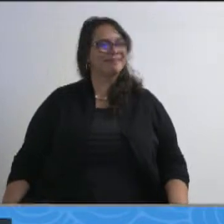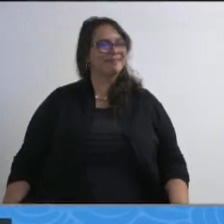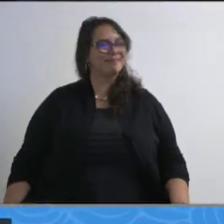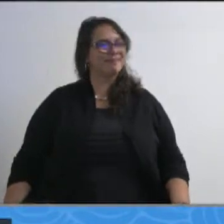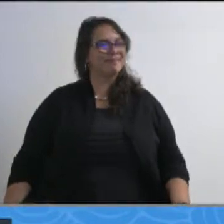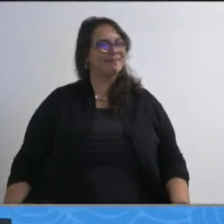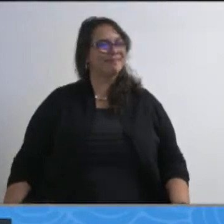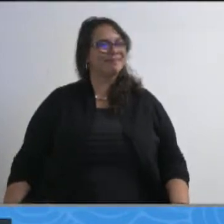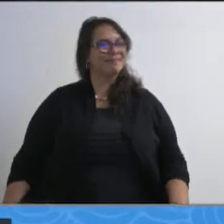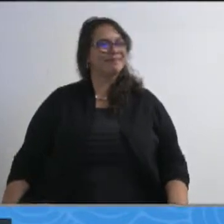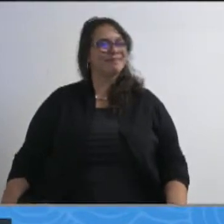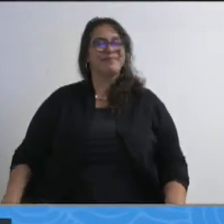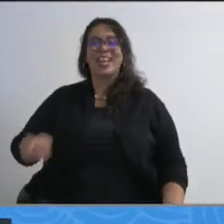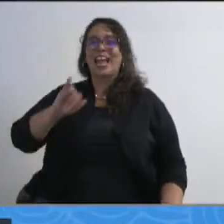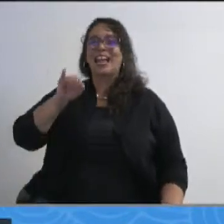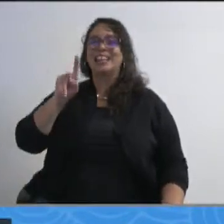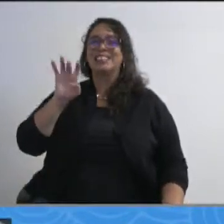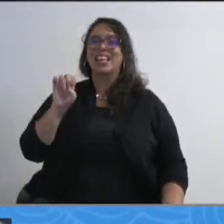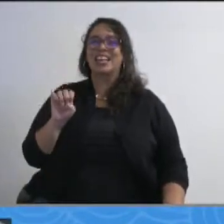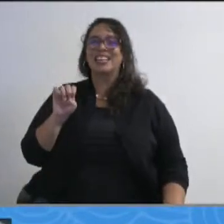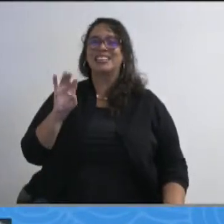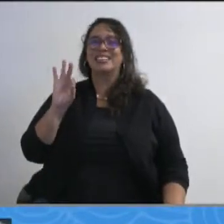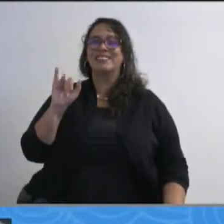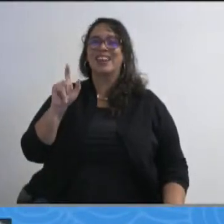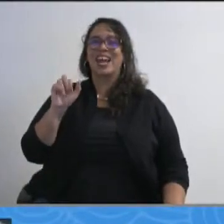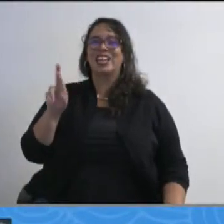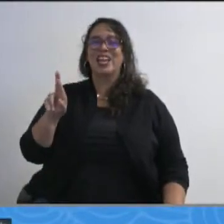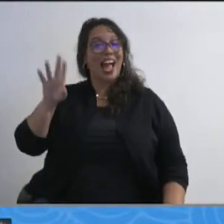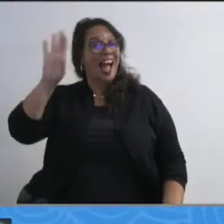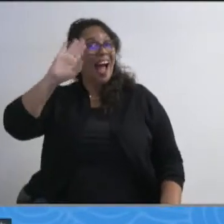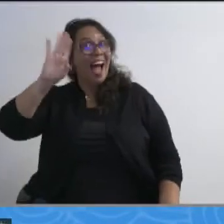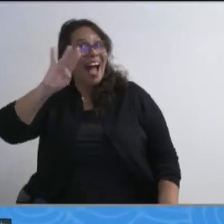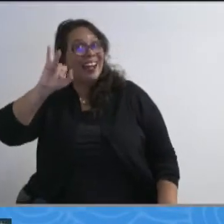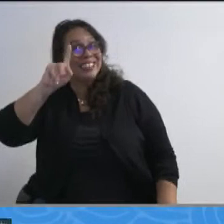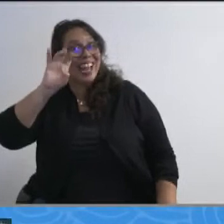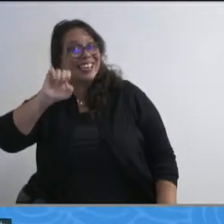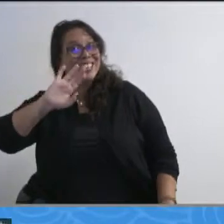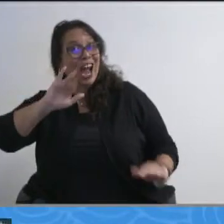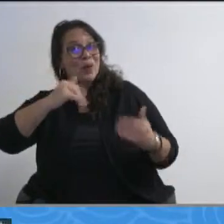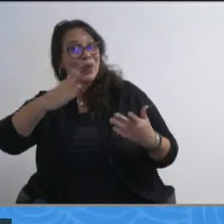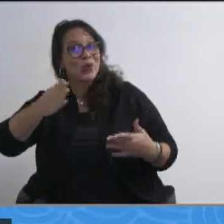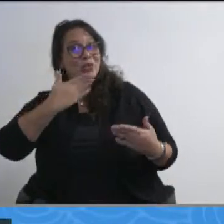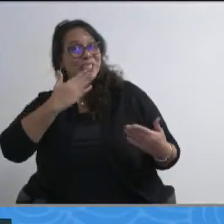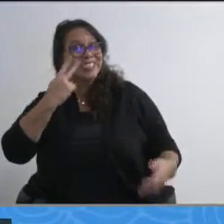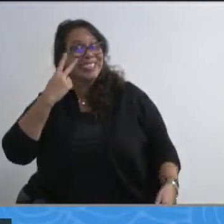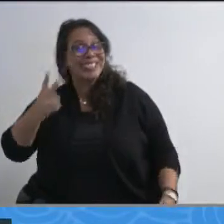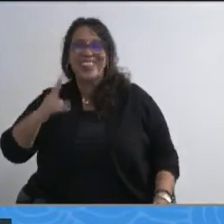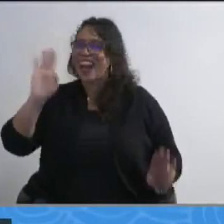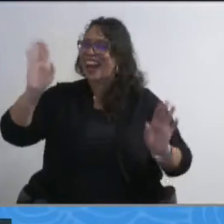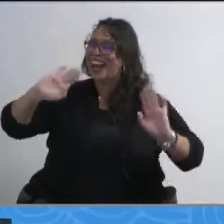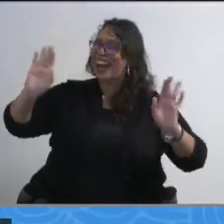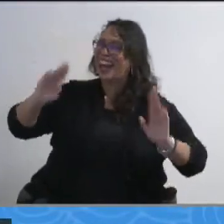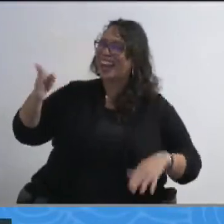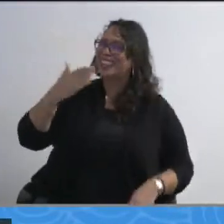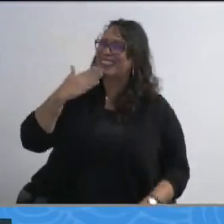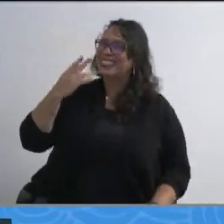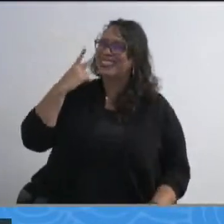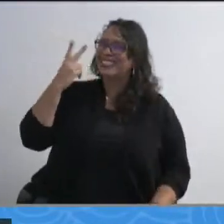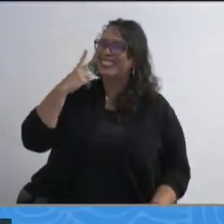This is Janice Filer. [James] Hi, Janice. How are you? [Janice] I'm fine. Good to see you. Good to see you. - Good to see you too. I just, you know...